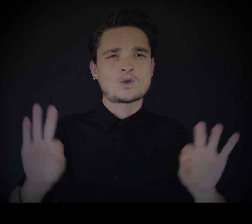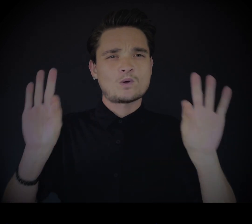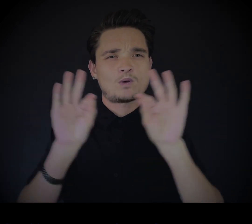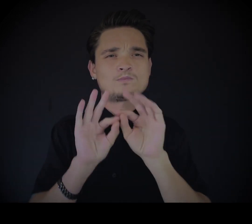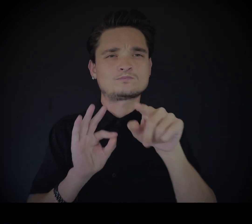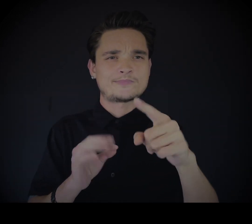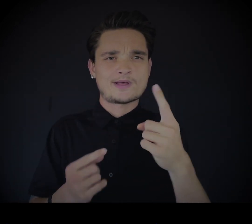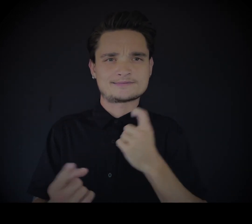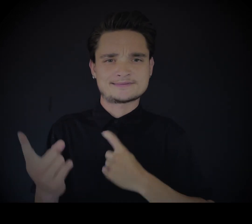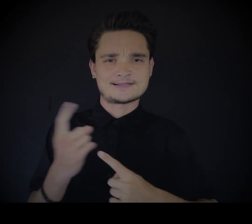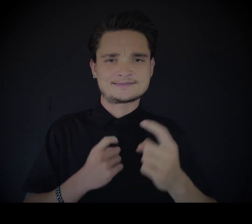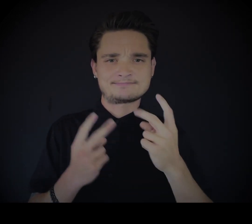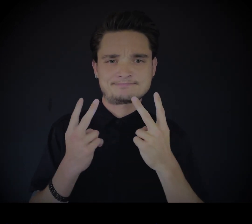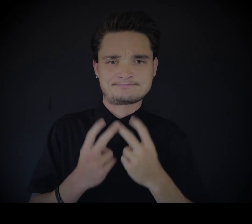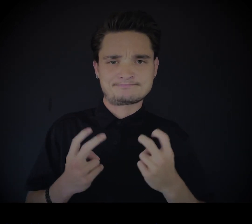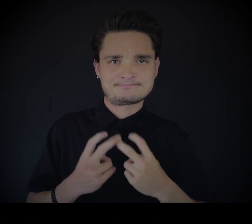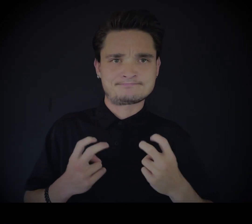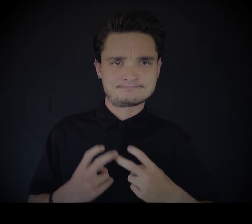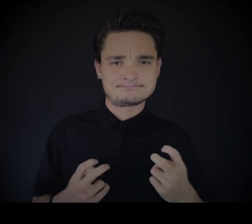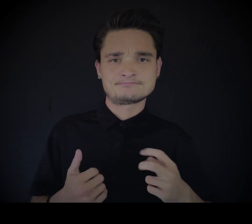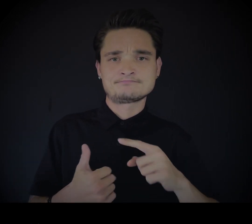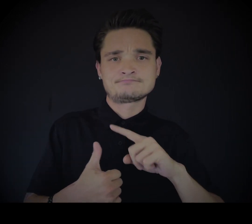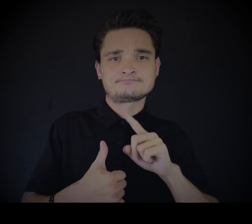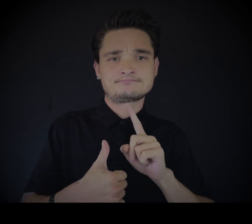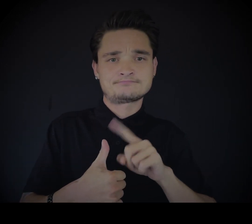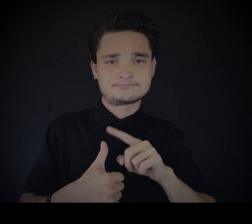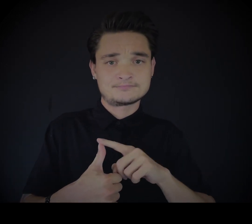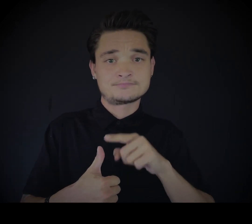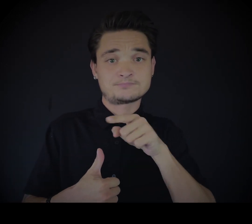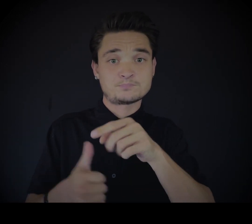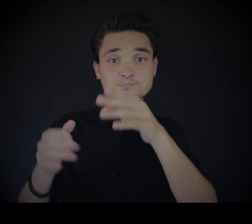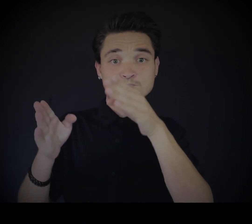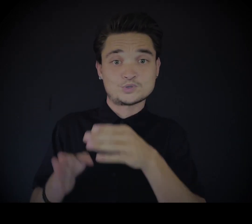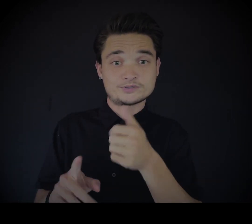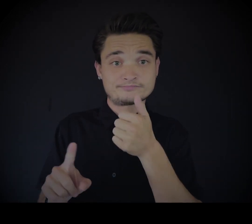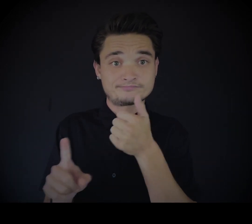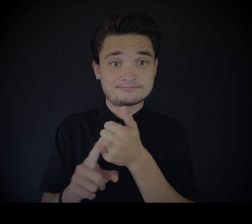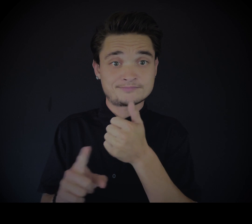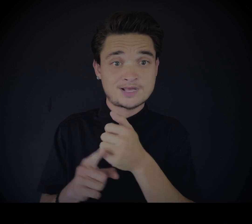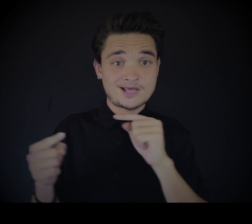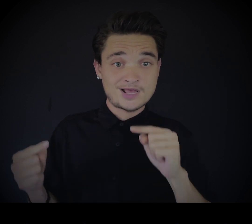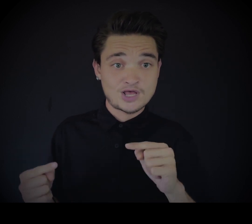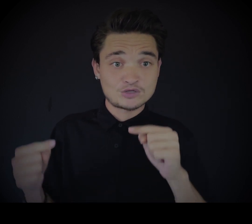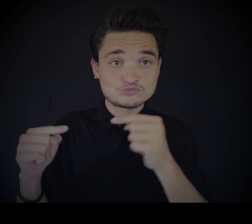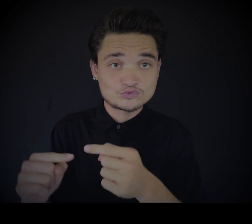Consider your own observations, trainings, experiences, and common sense in assessing,